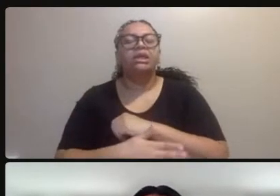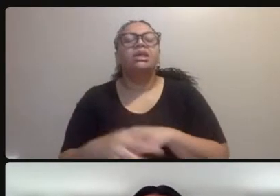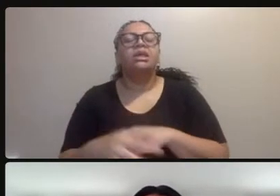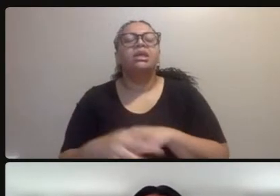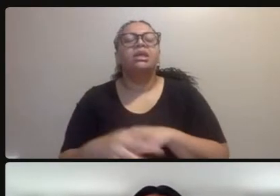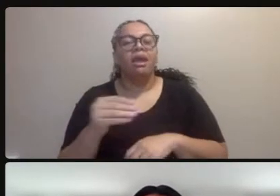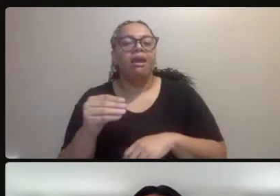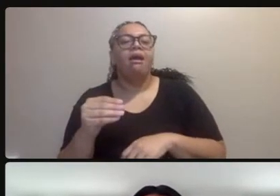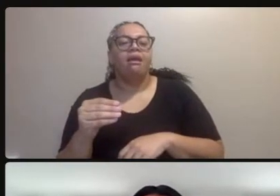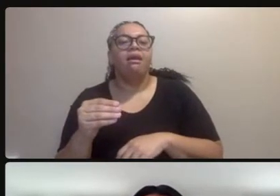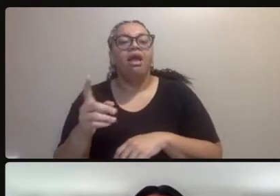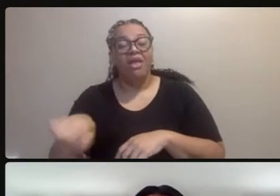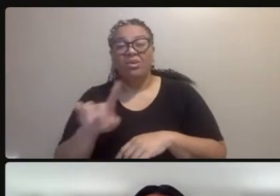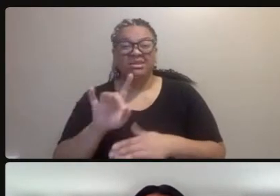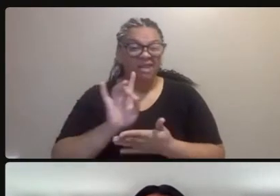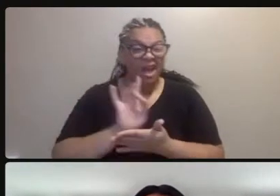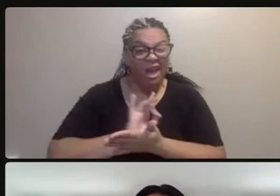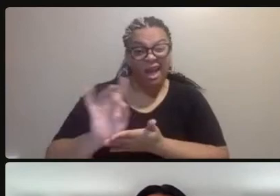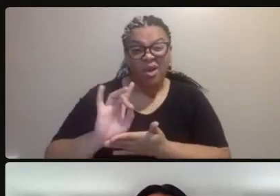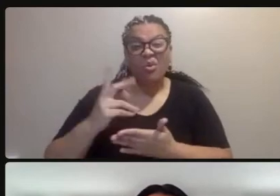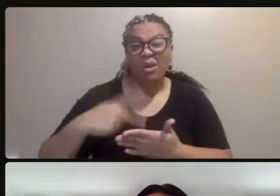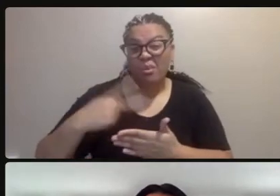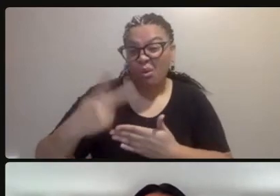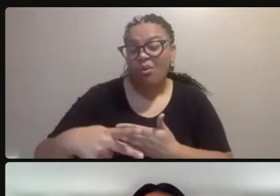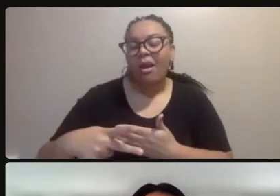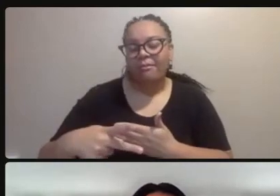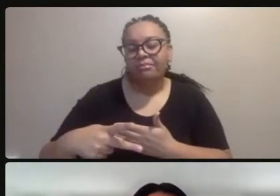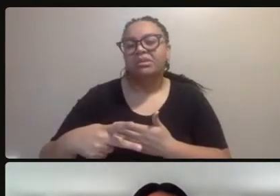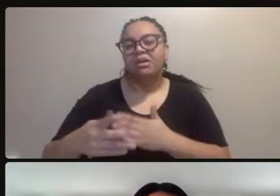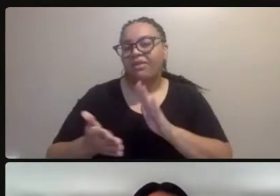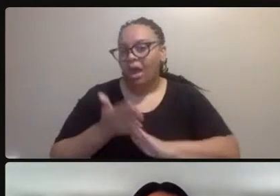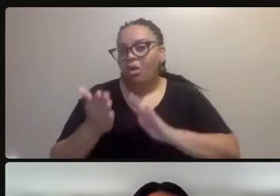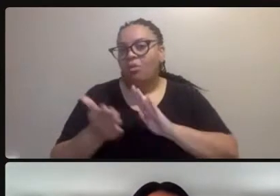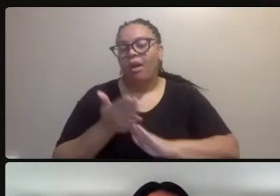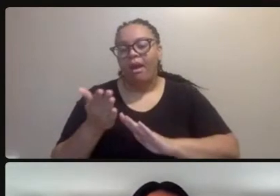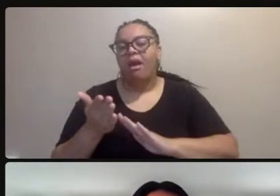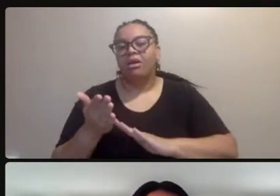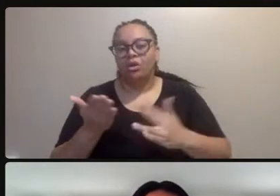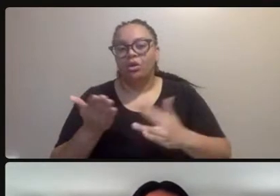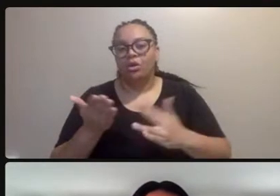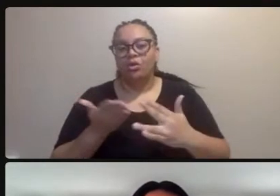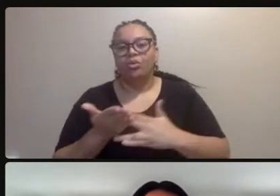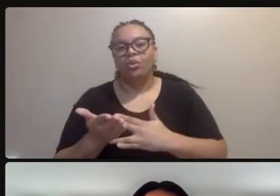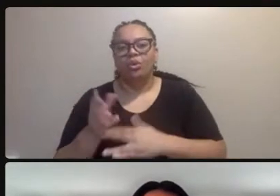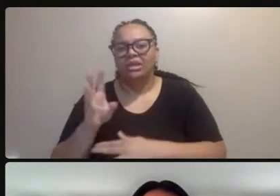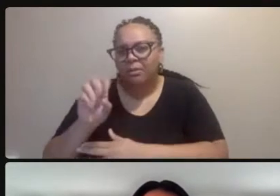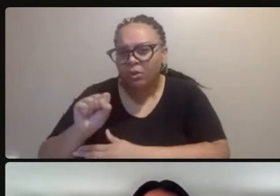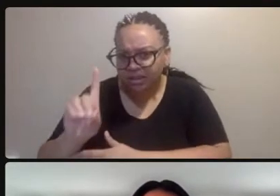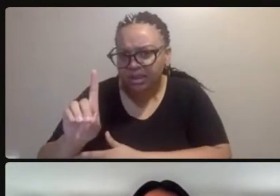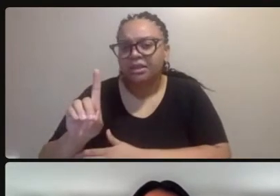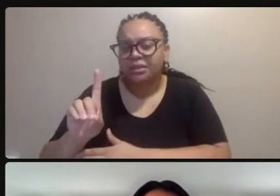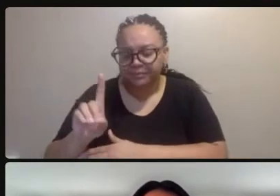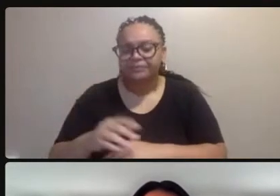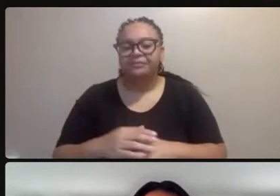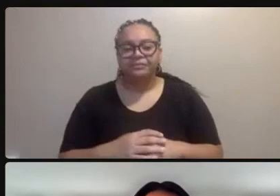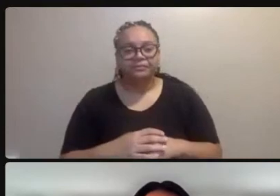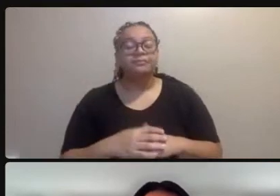AND THIS WAS IN MARIN COUNTY